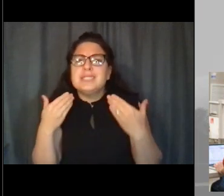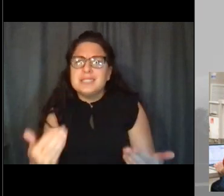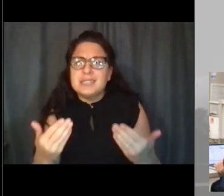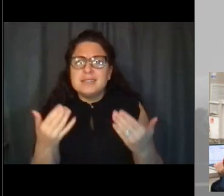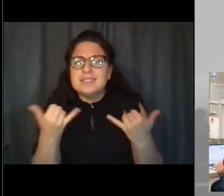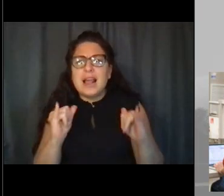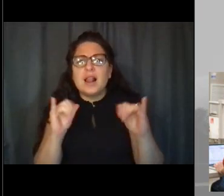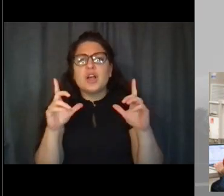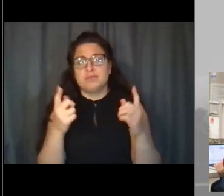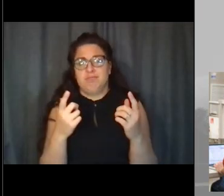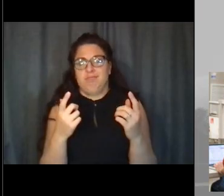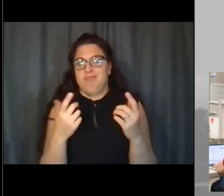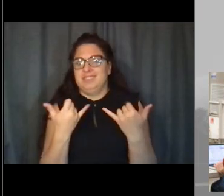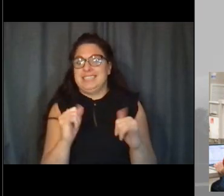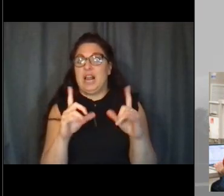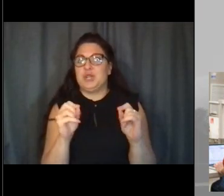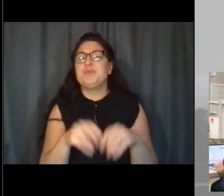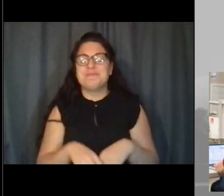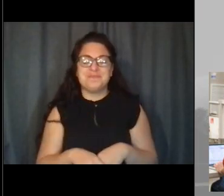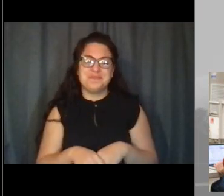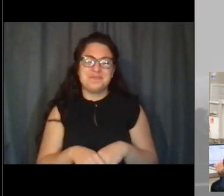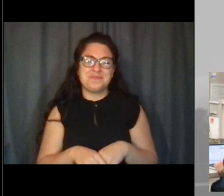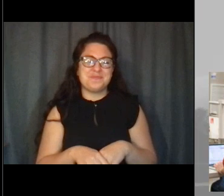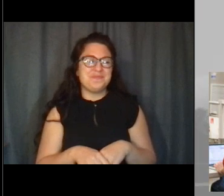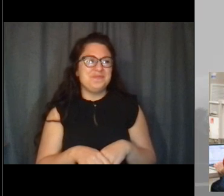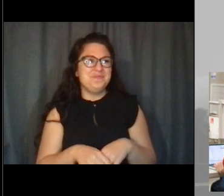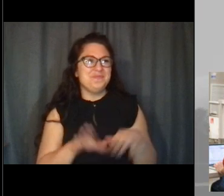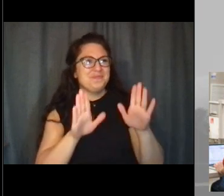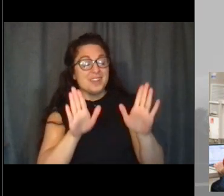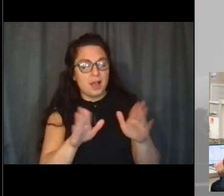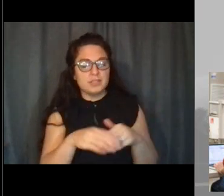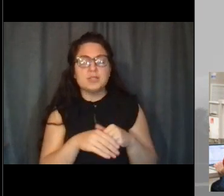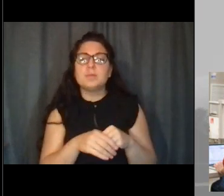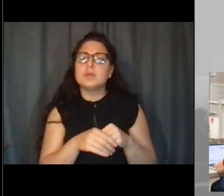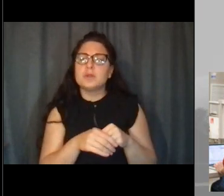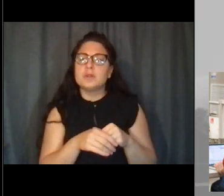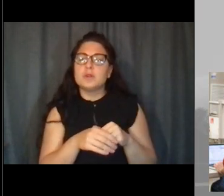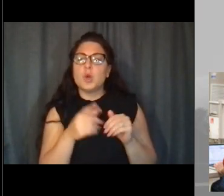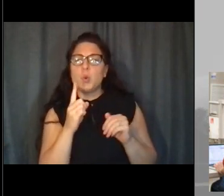[Katherine] That is so good to hear. And we've got we'll do one more question.